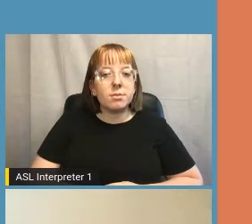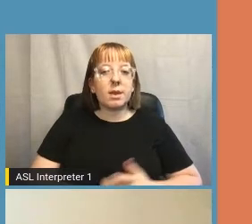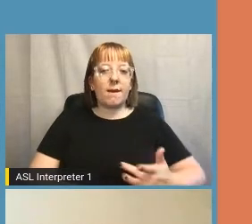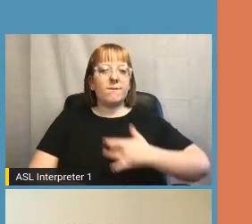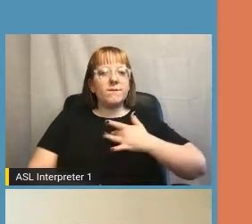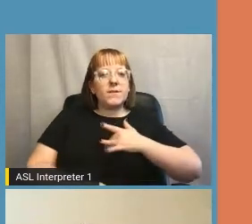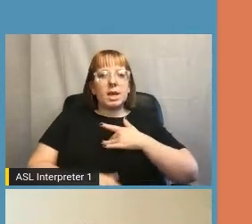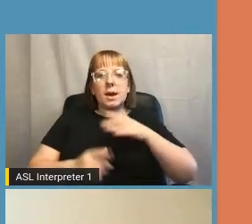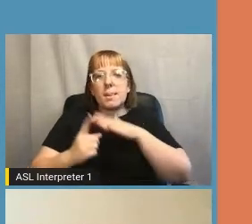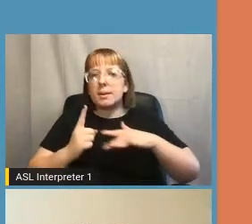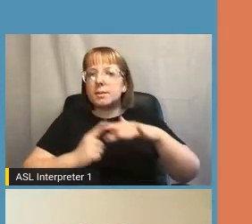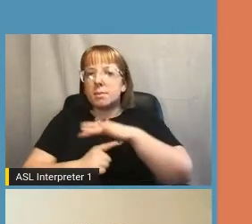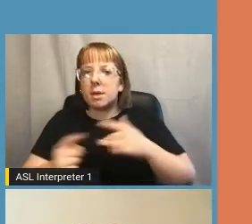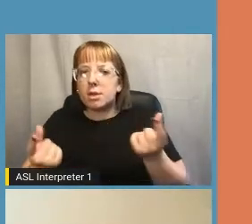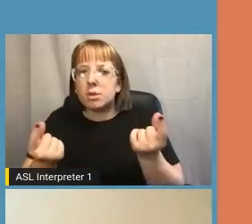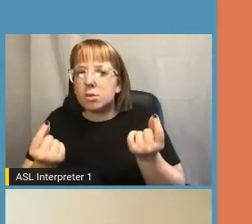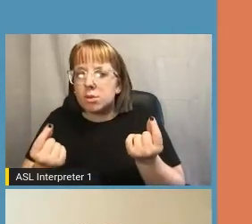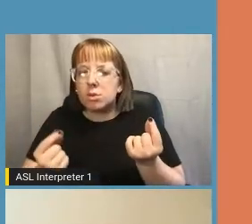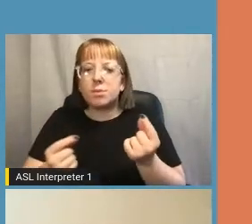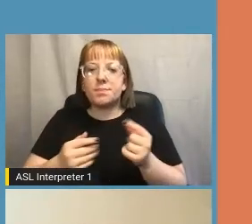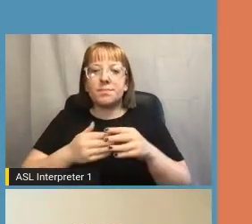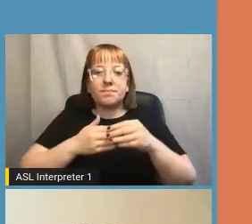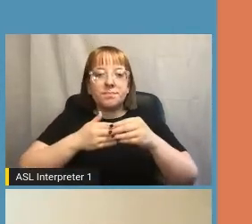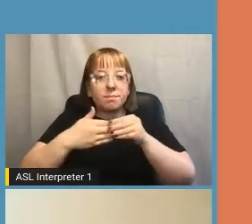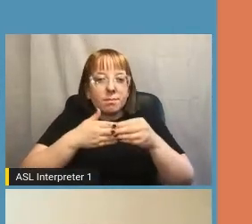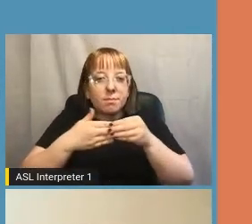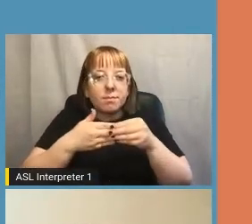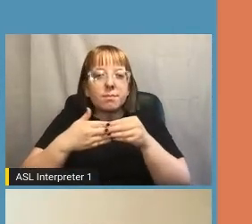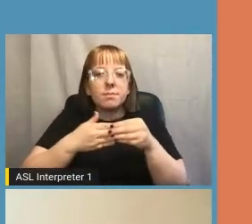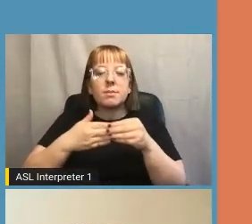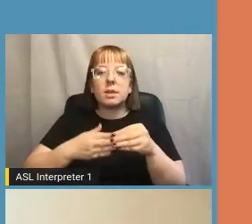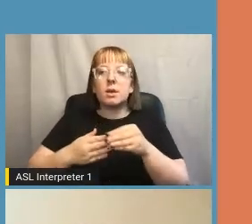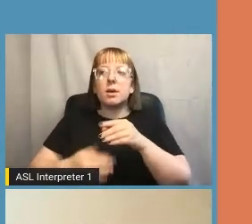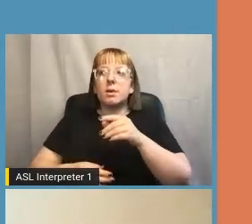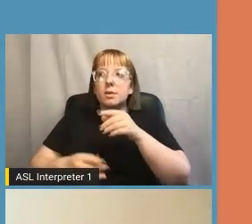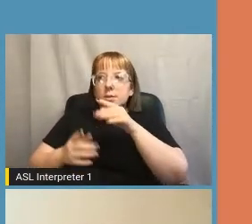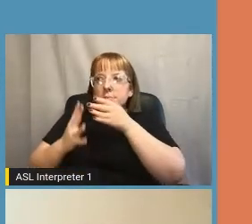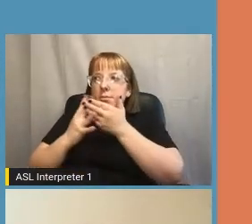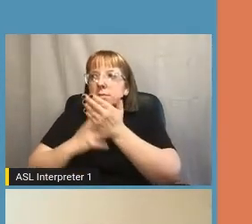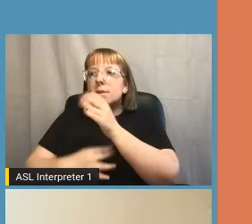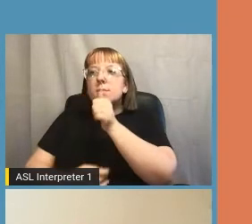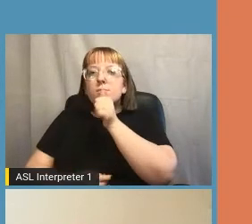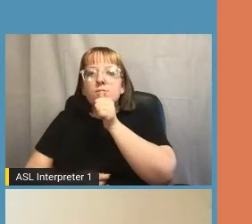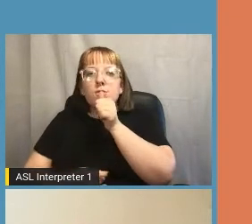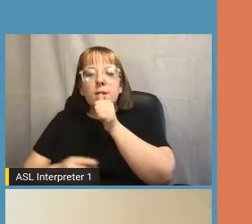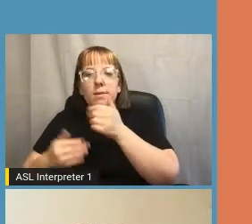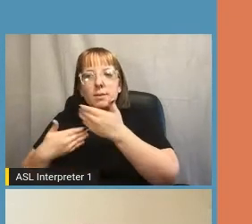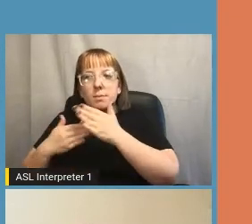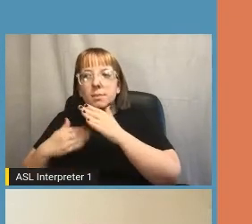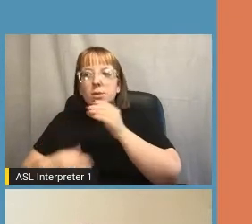domesticity these artworks explore the private space of the home home life and economics of homes